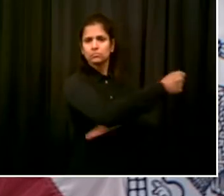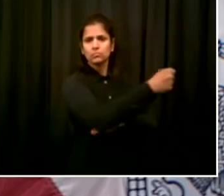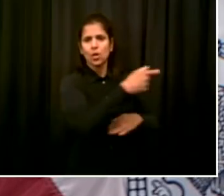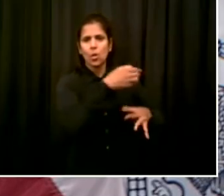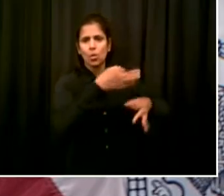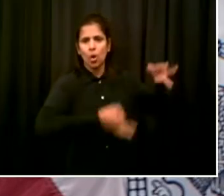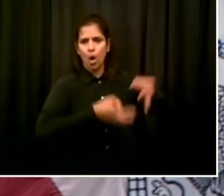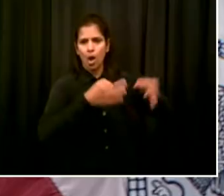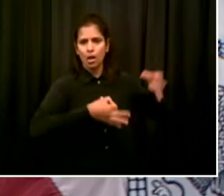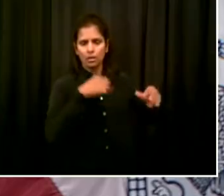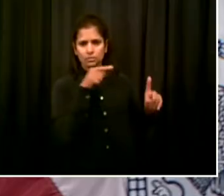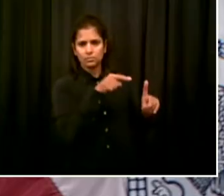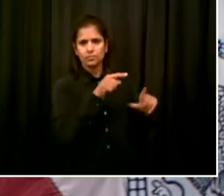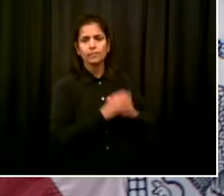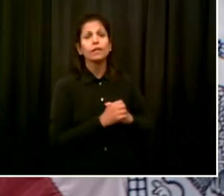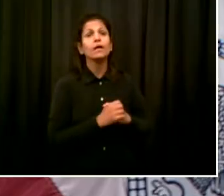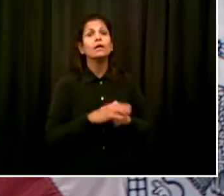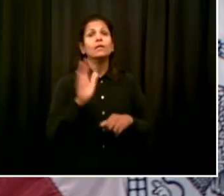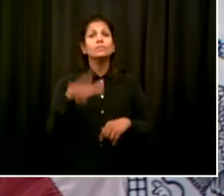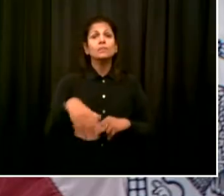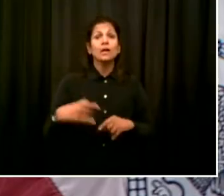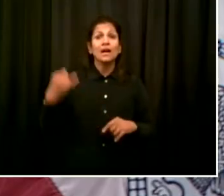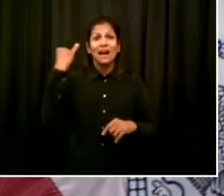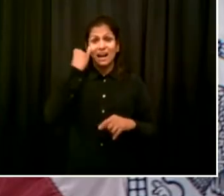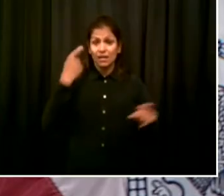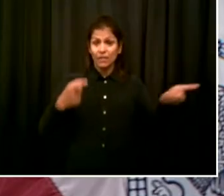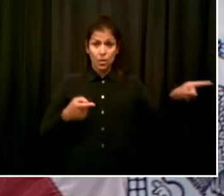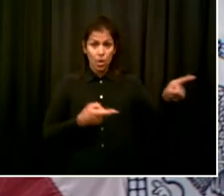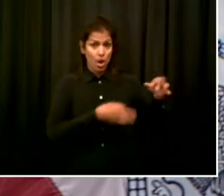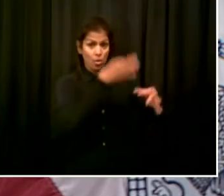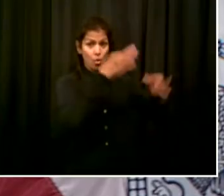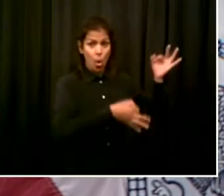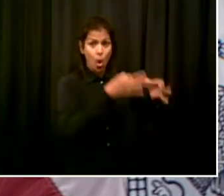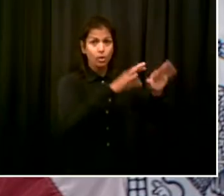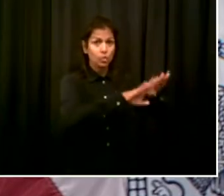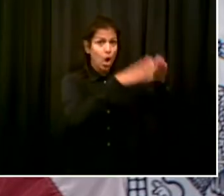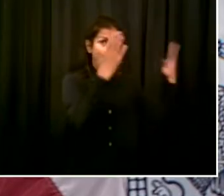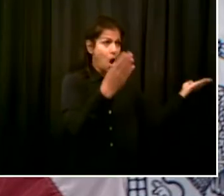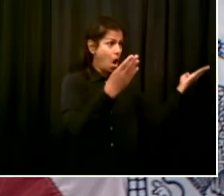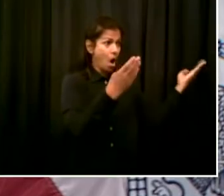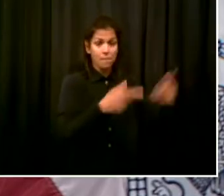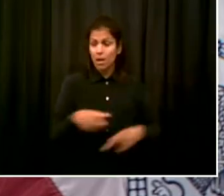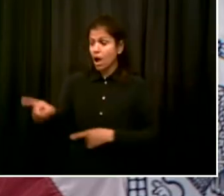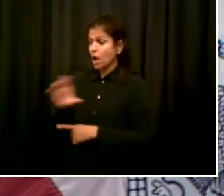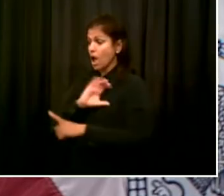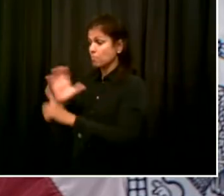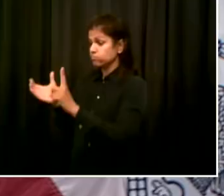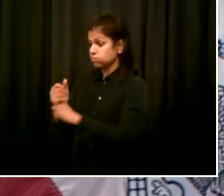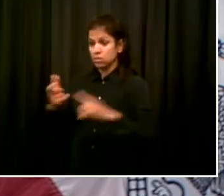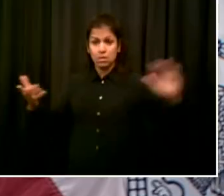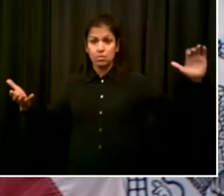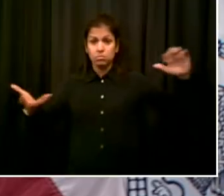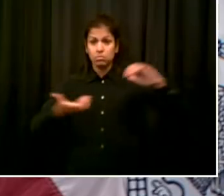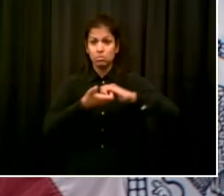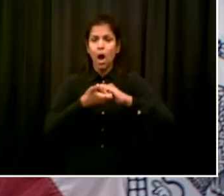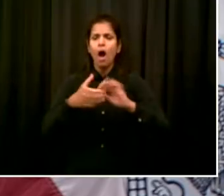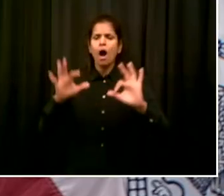WORD SYSTEM FULLY . IF YOU THEN COMBINE THE WORK YOU JUST HEAD RFMRO THE